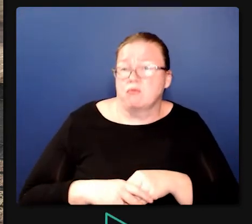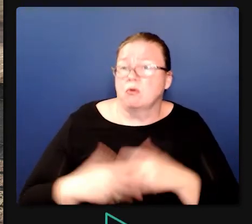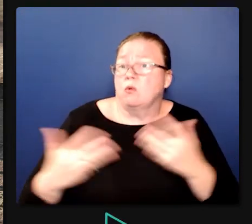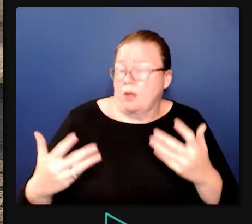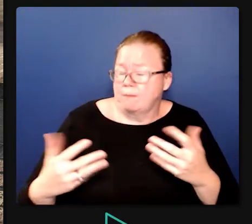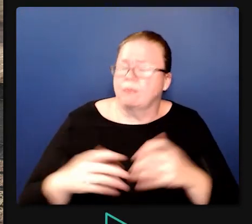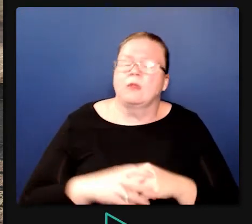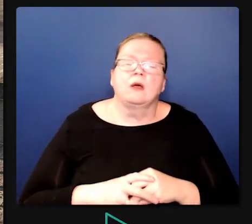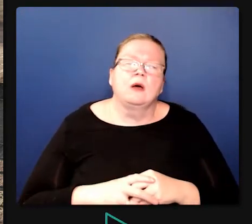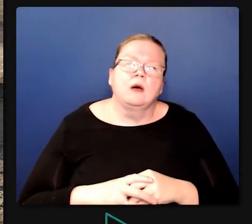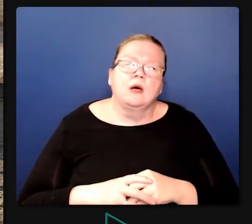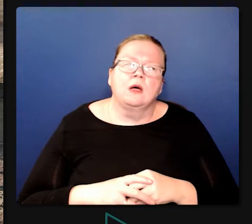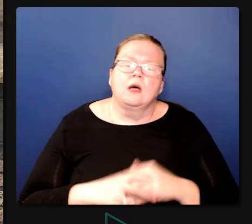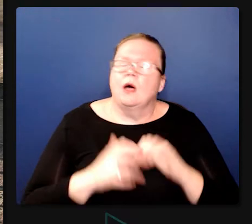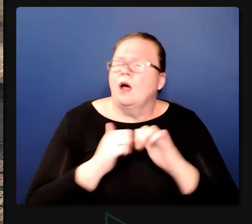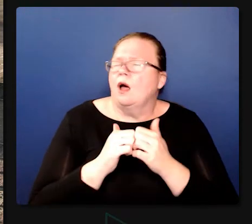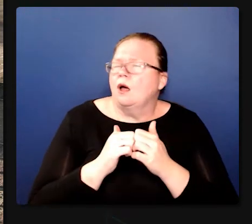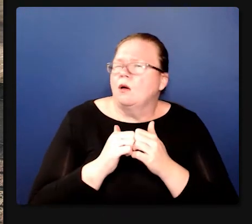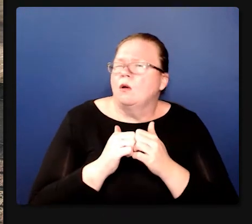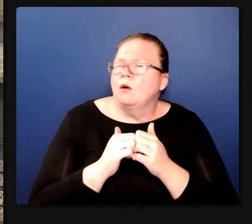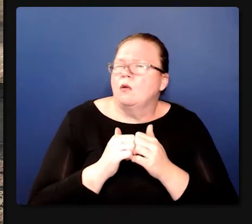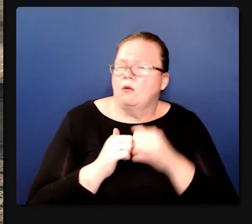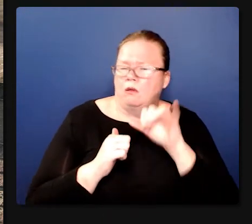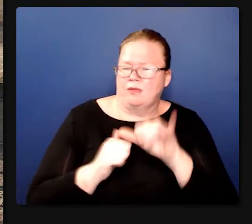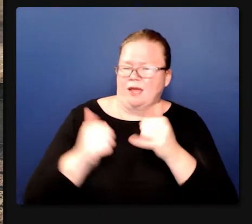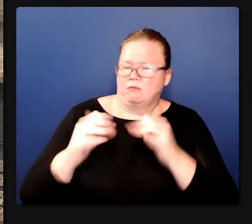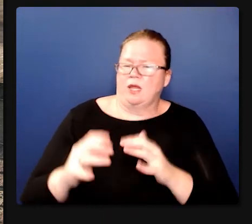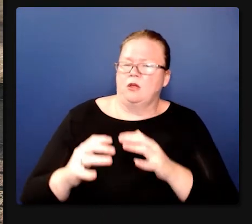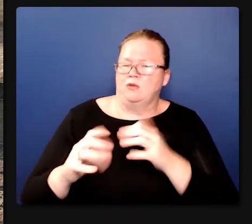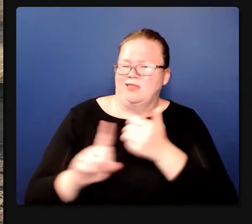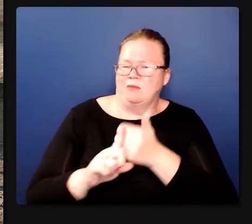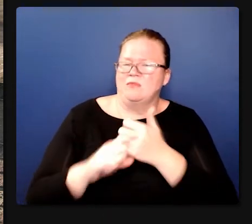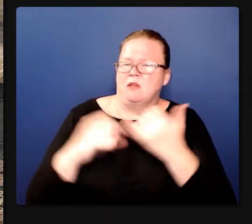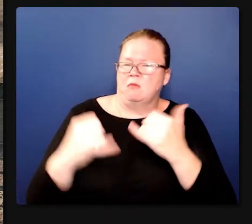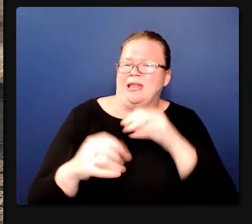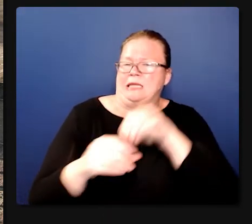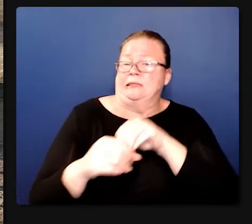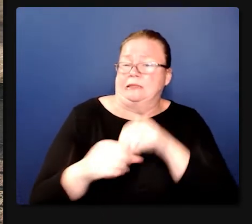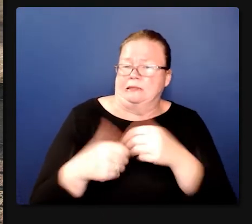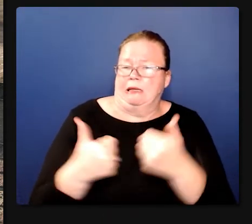So how the players are playing inside the game, playing,